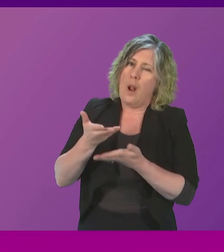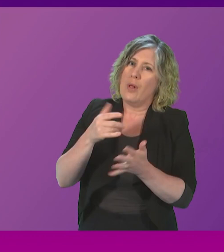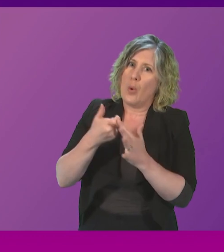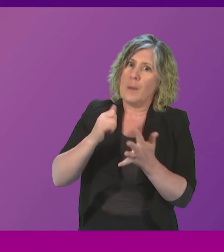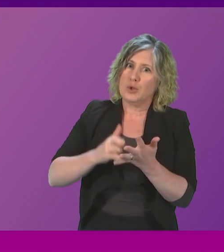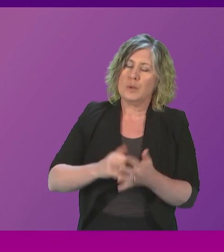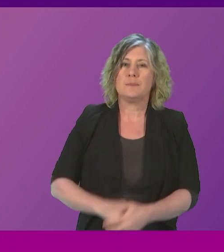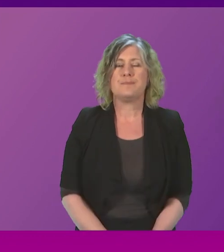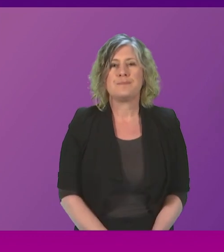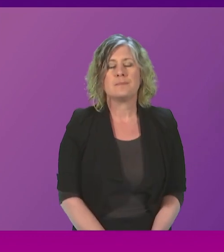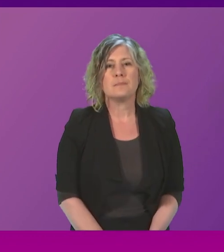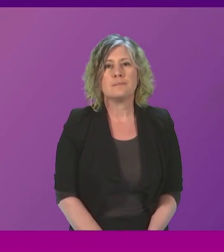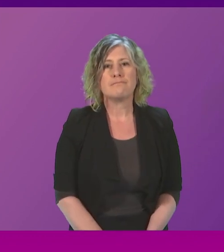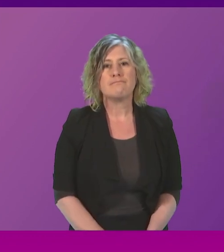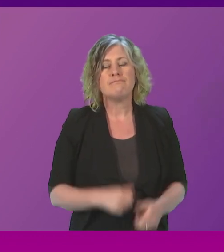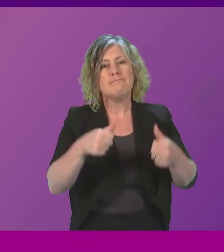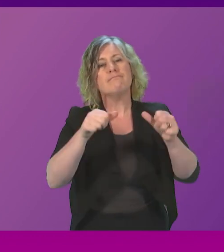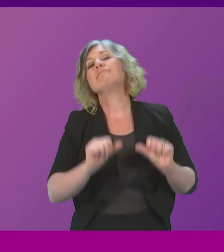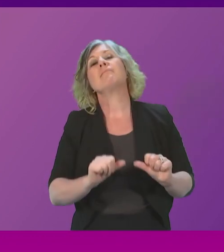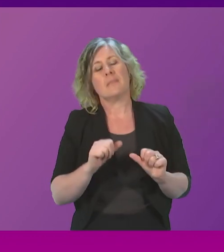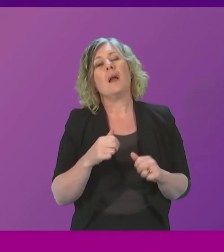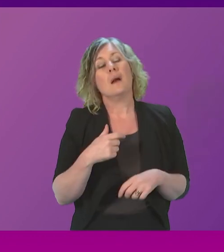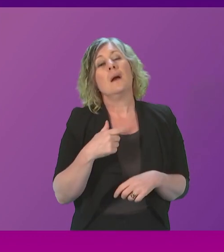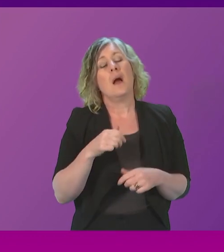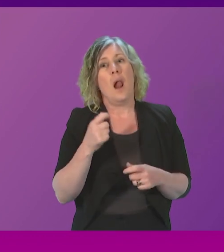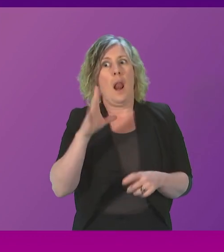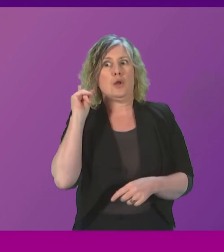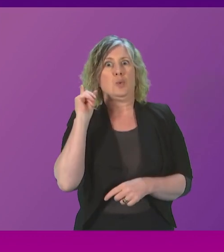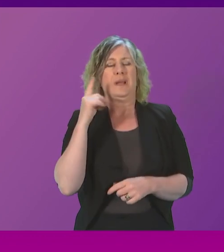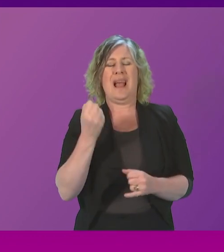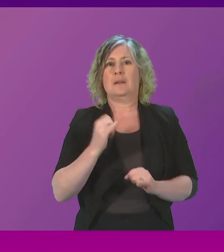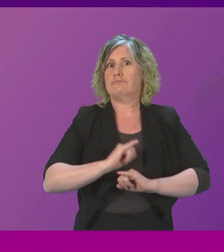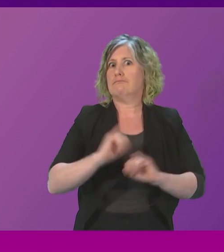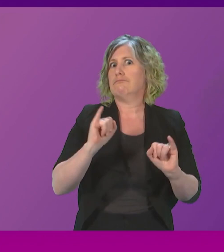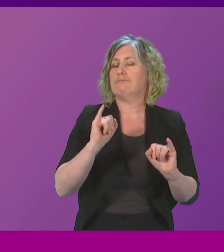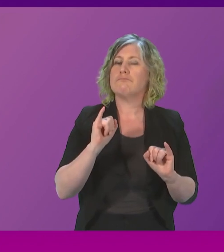very close to my heart. Last week, we heard shocking allegations that the University of Edinburgh discouraged two